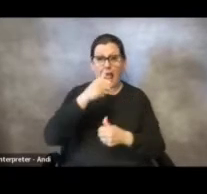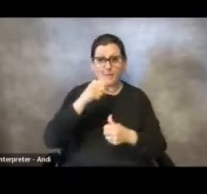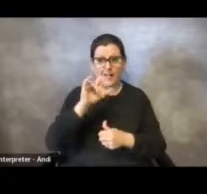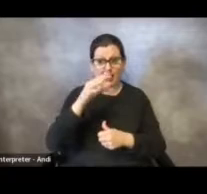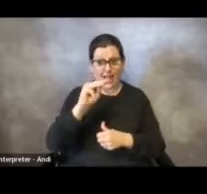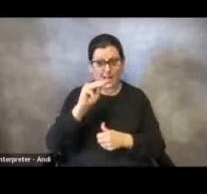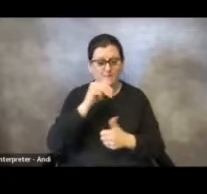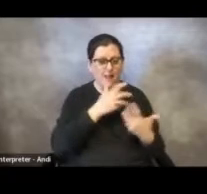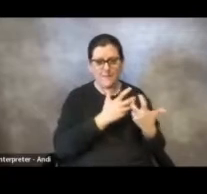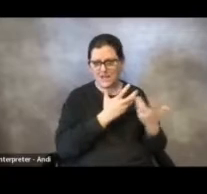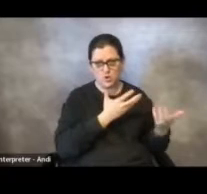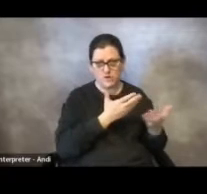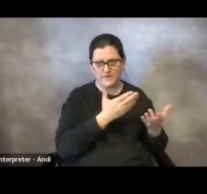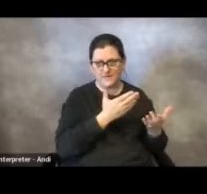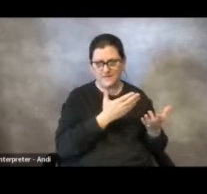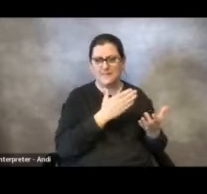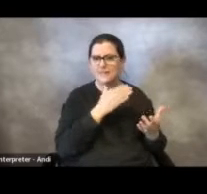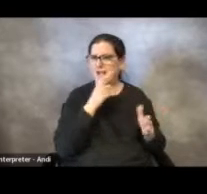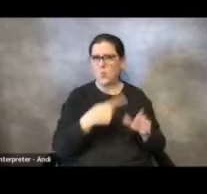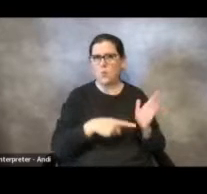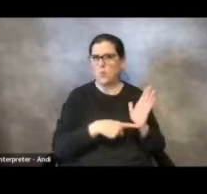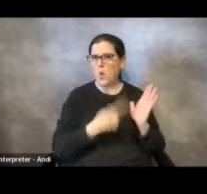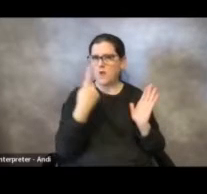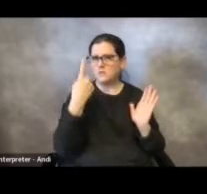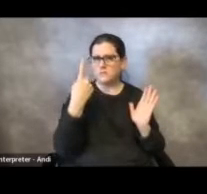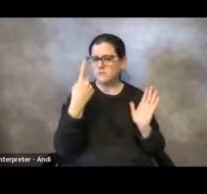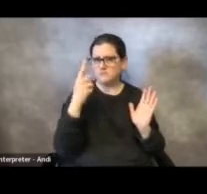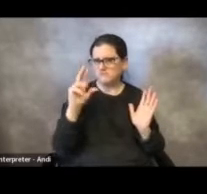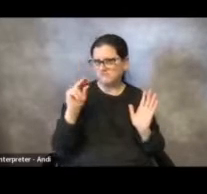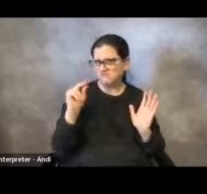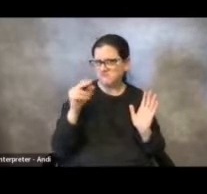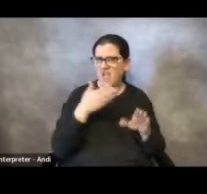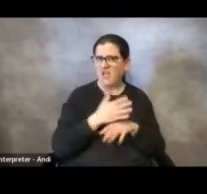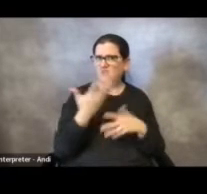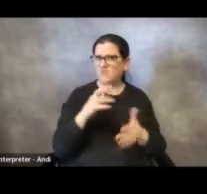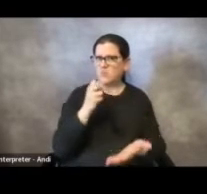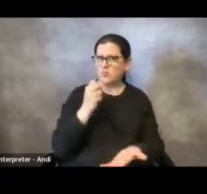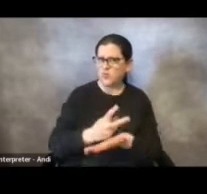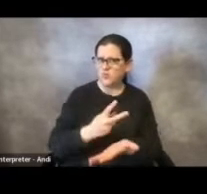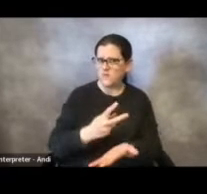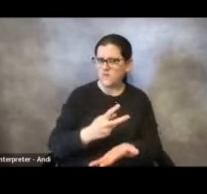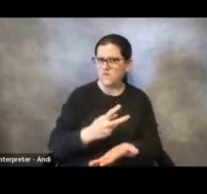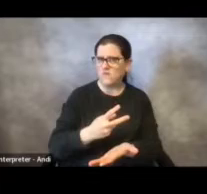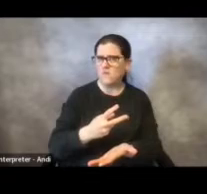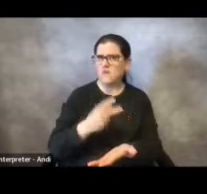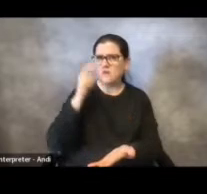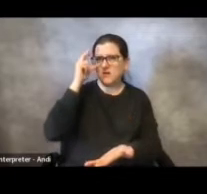services. It's not a one time event. So once you get approved, it's not like, you'll get this